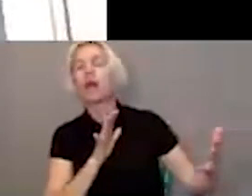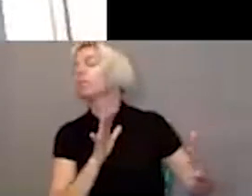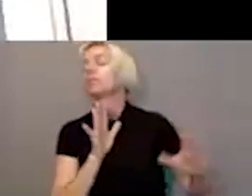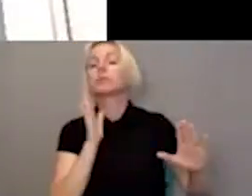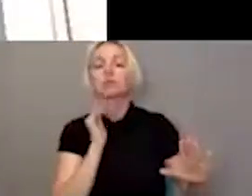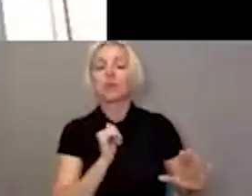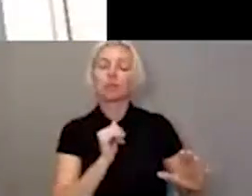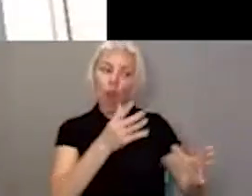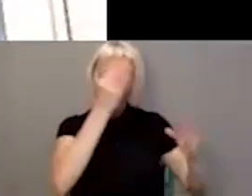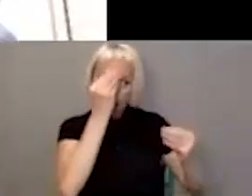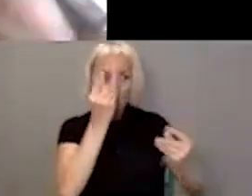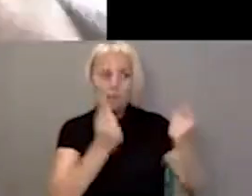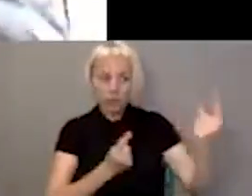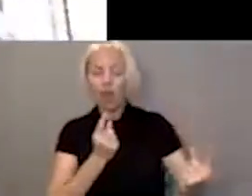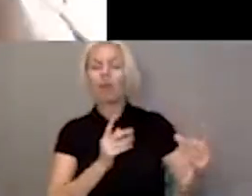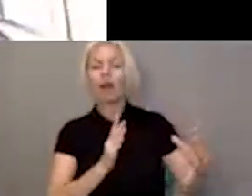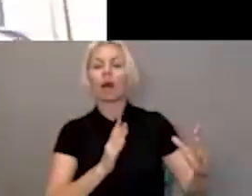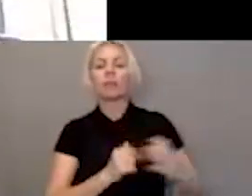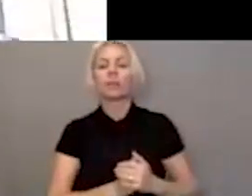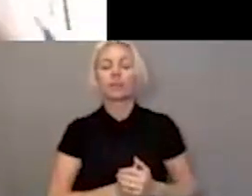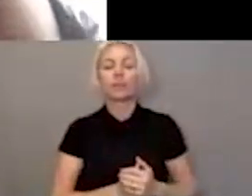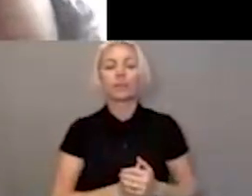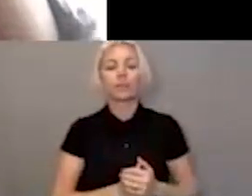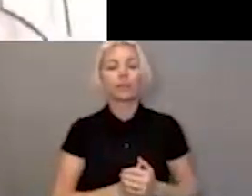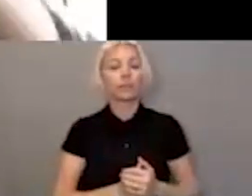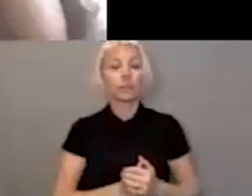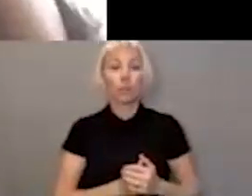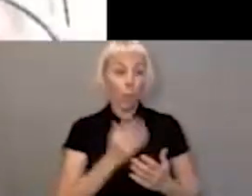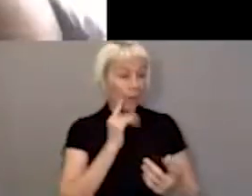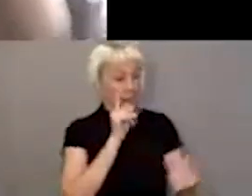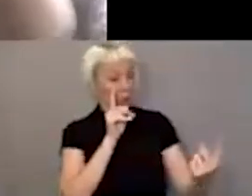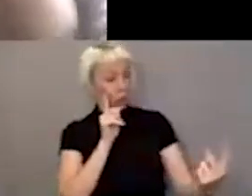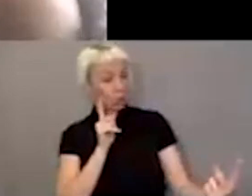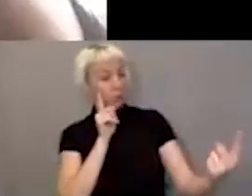or a group of people, that is where the magic happens. And then you learn, you grow, you